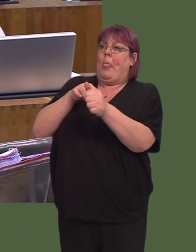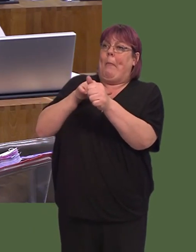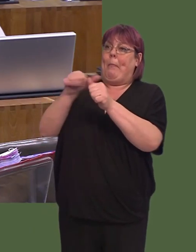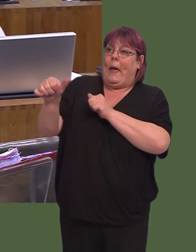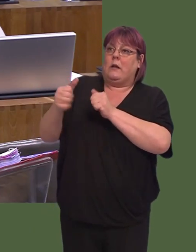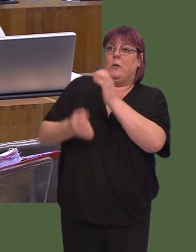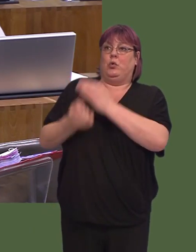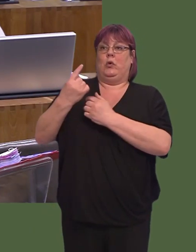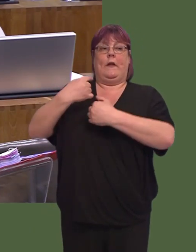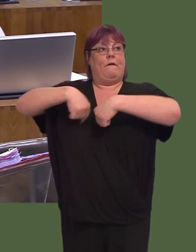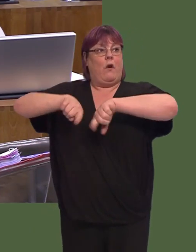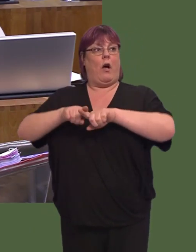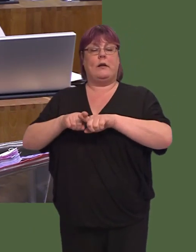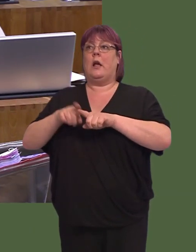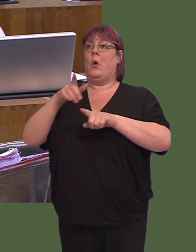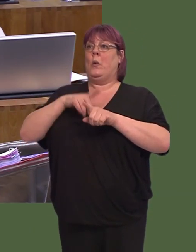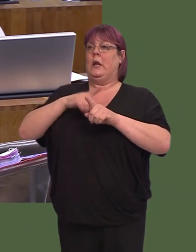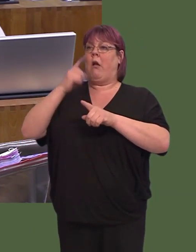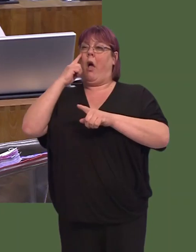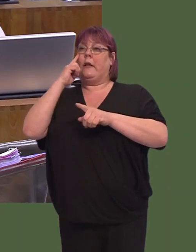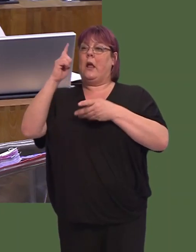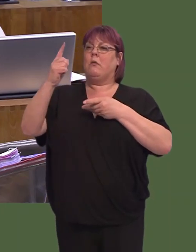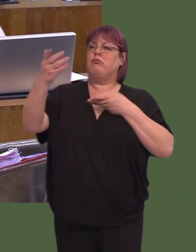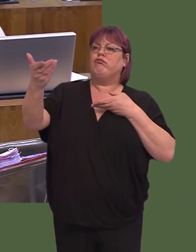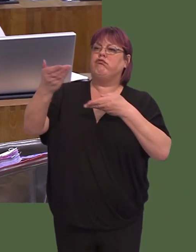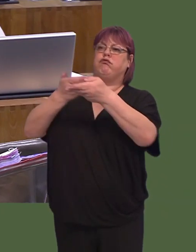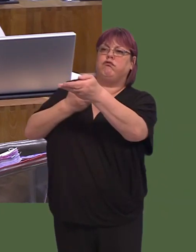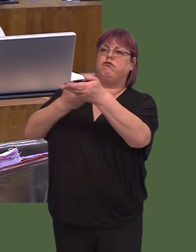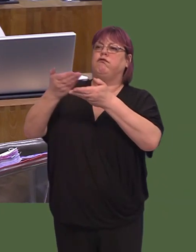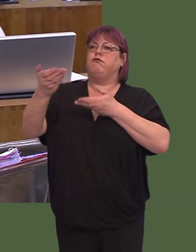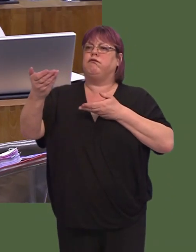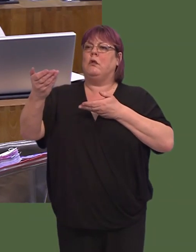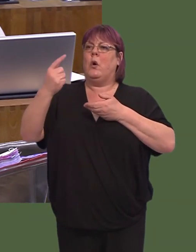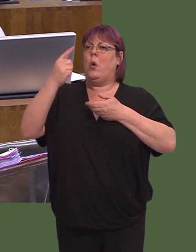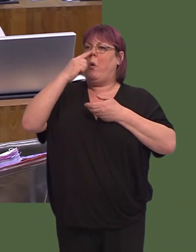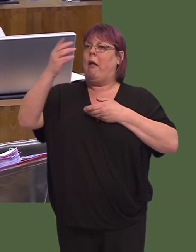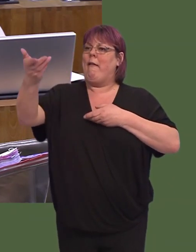two-way street, and we have to see what's on the table from the other side and what their negotiation stance is.